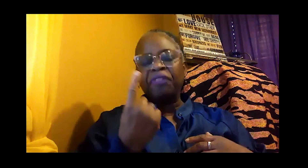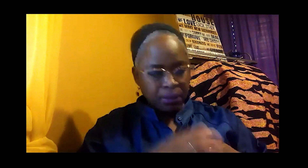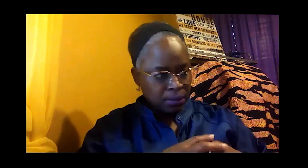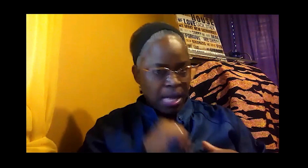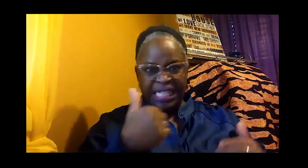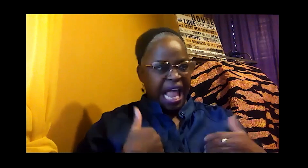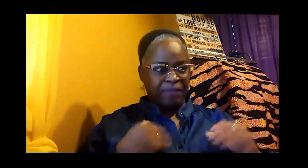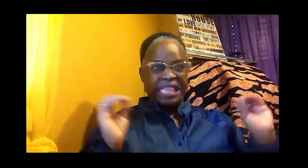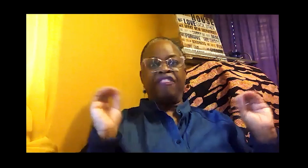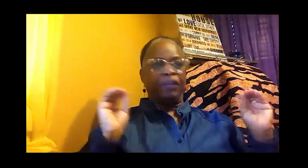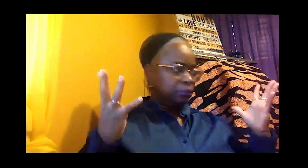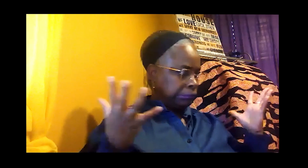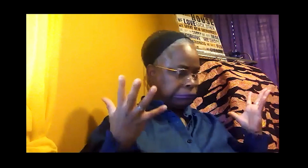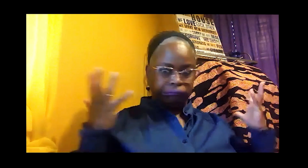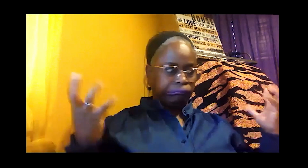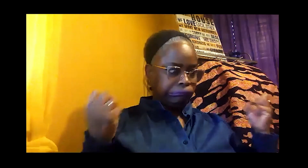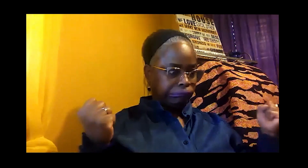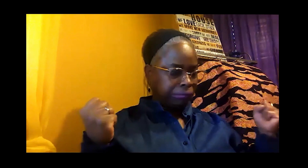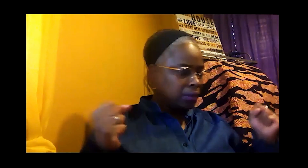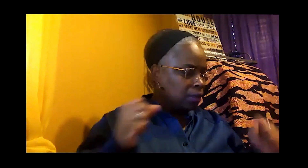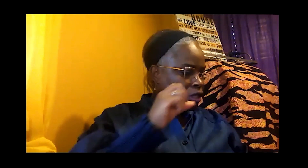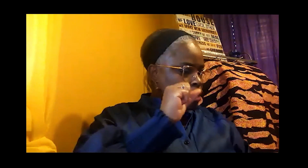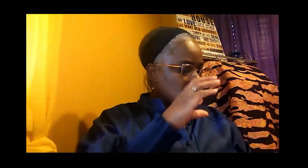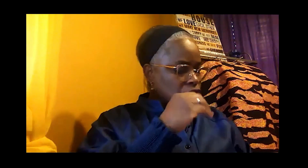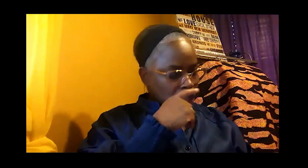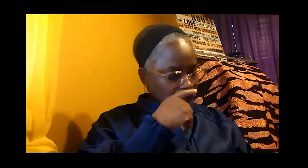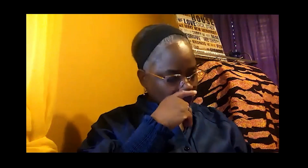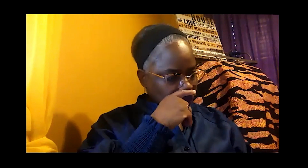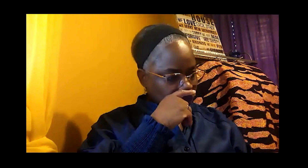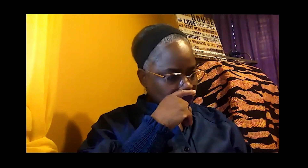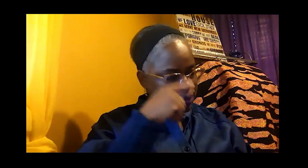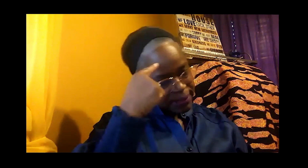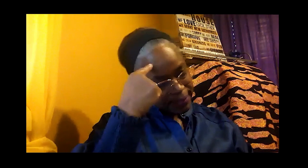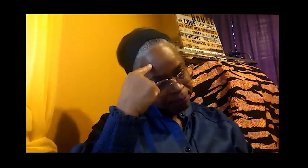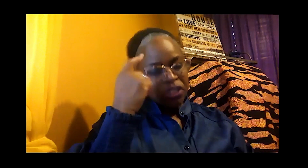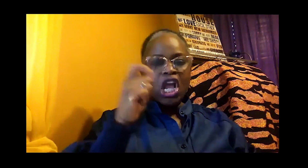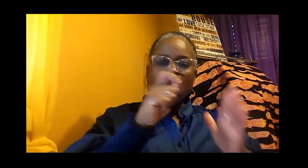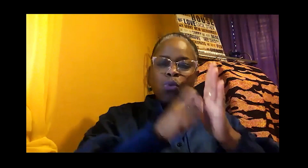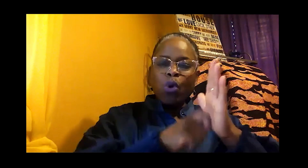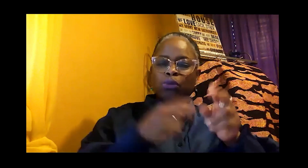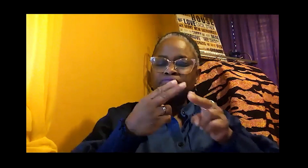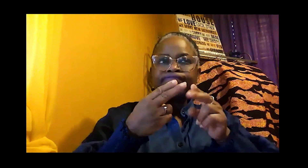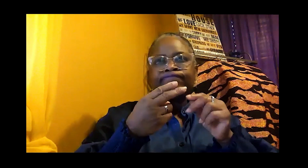campus, and needed me to perform some of my work. At that time, I did not have anything prepared,